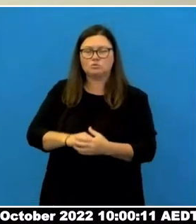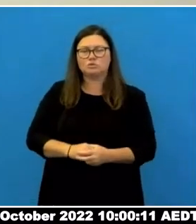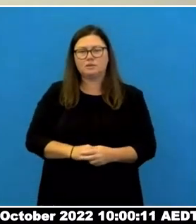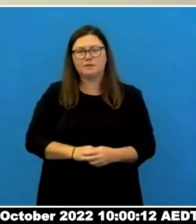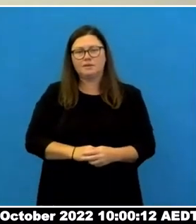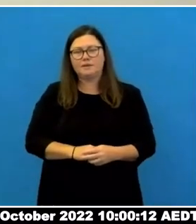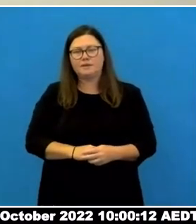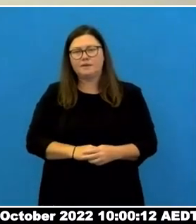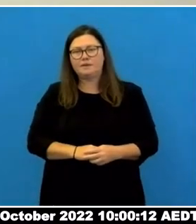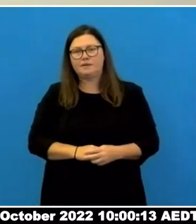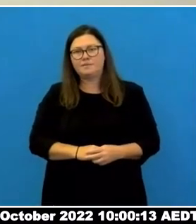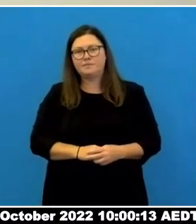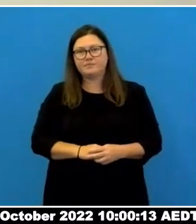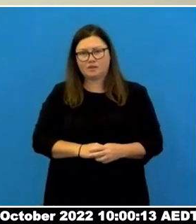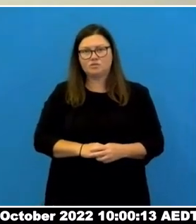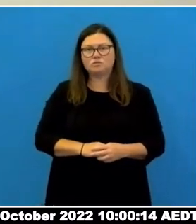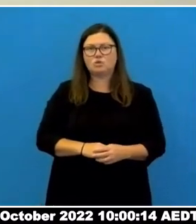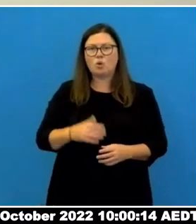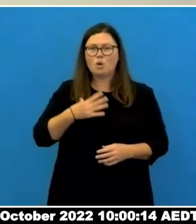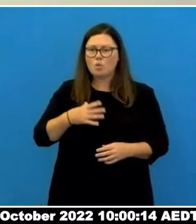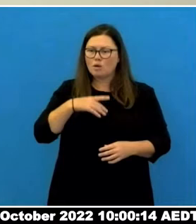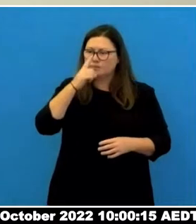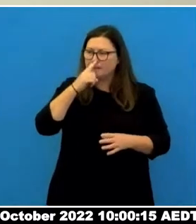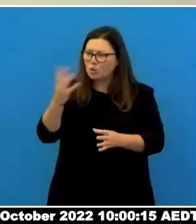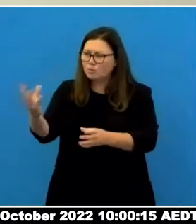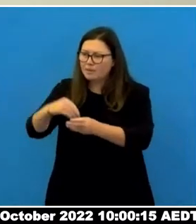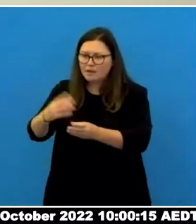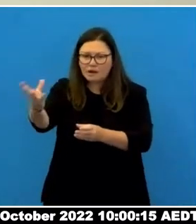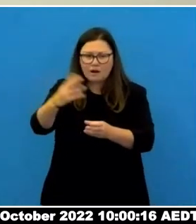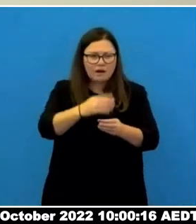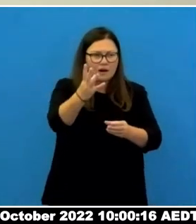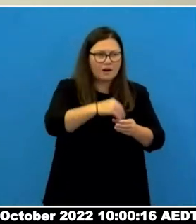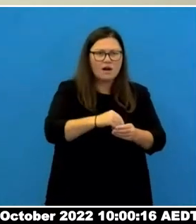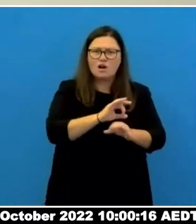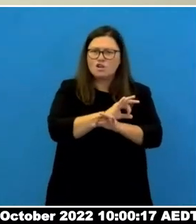are participation, accountability, non discrimination and equality,